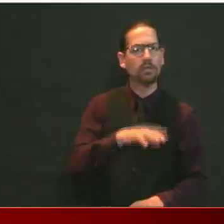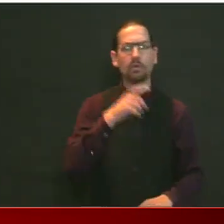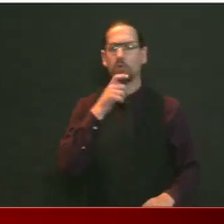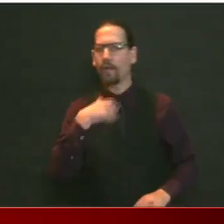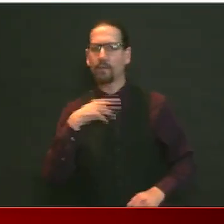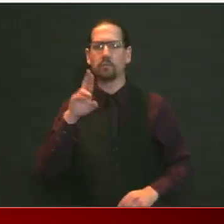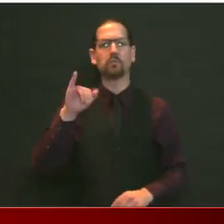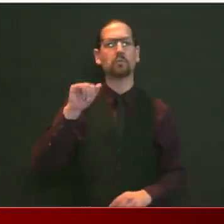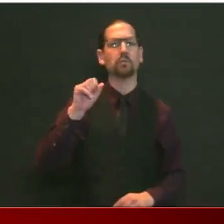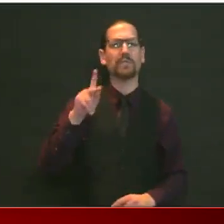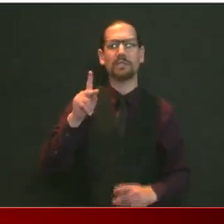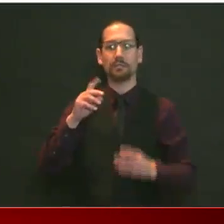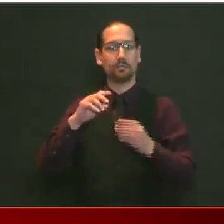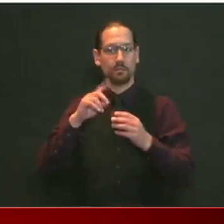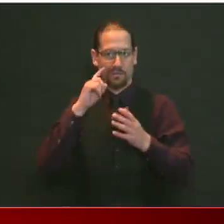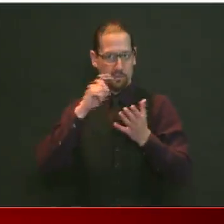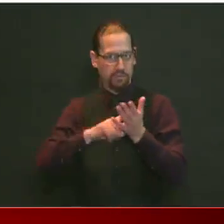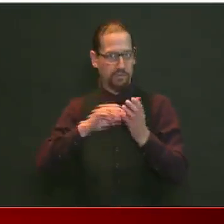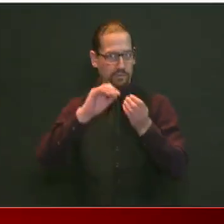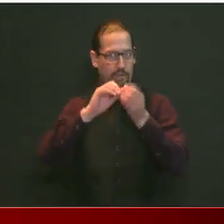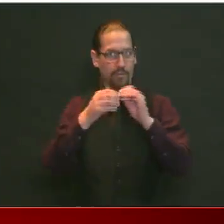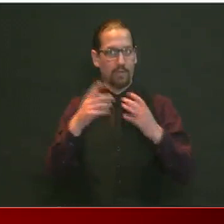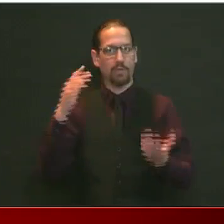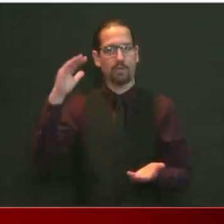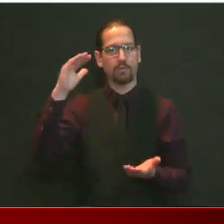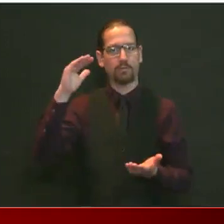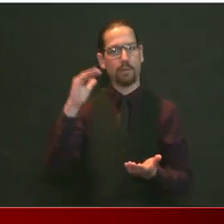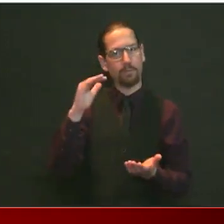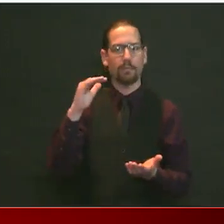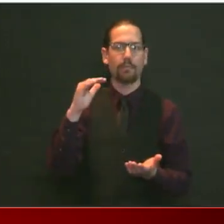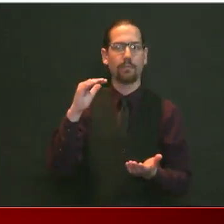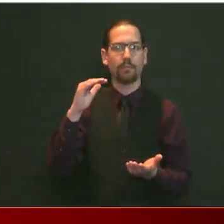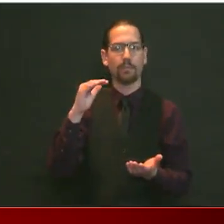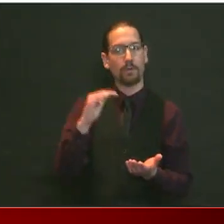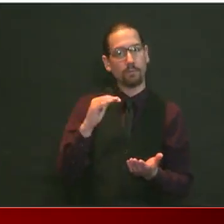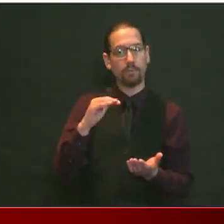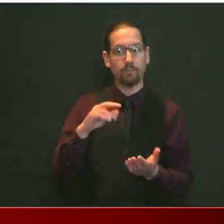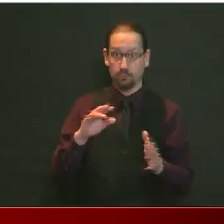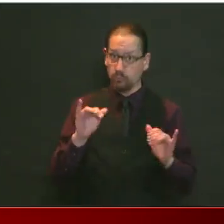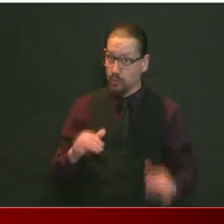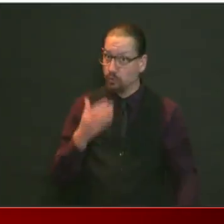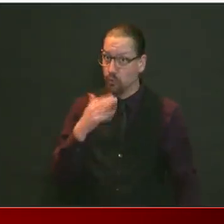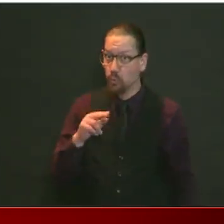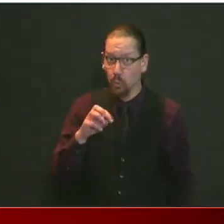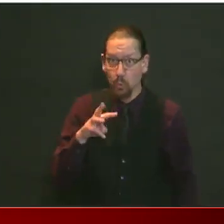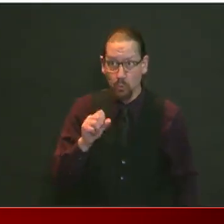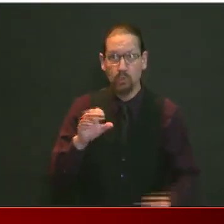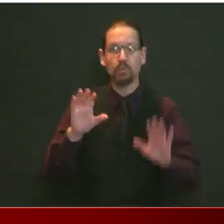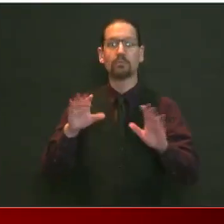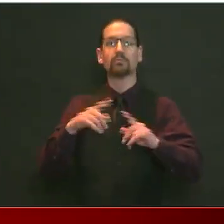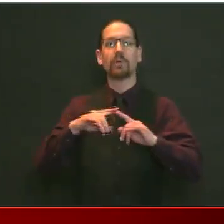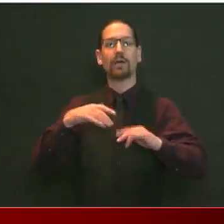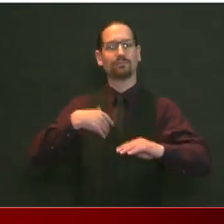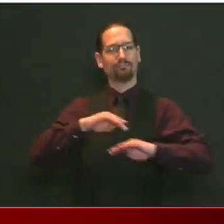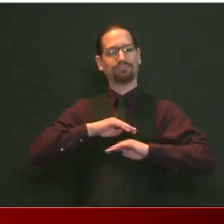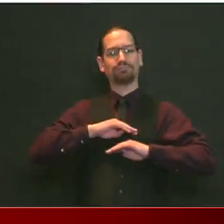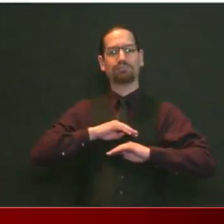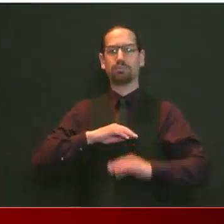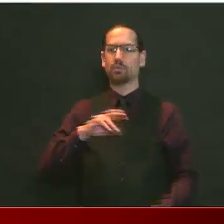SURE THAT WE ARE DETERMINING IF THERE'S ANYONE ELSE AT RISK. SO SEEING SLOW DECREASES IN THE PERCENT POSITIVE IS A HELPFUL TREND.